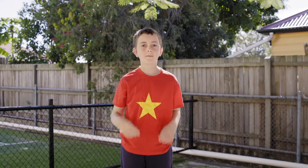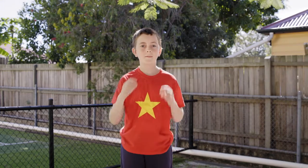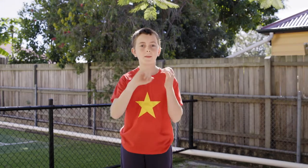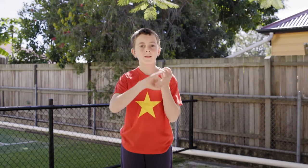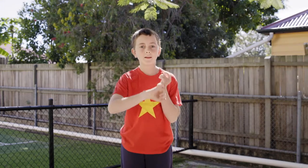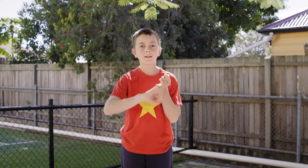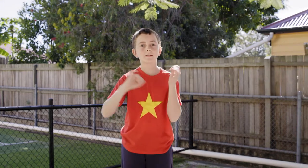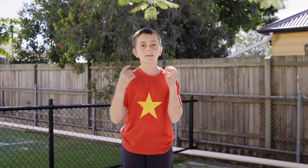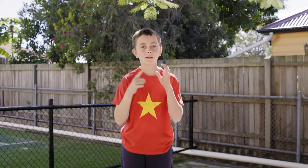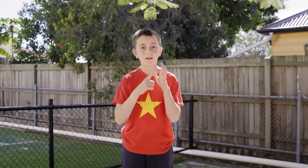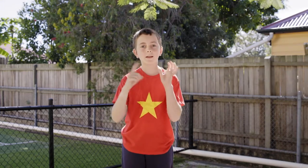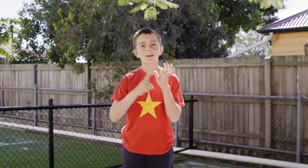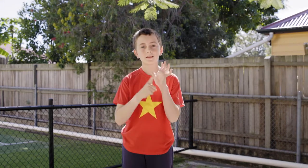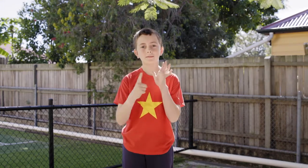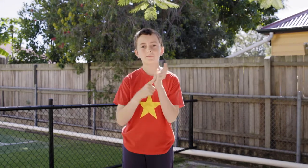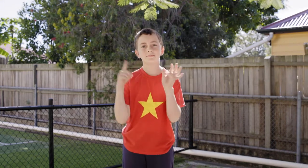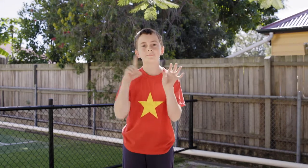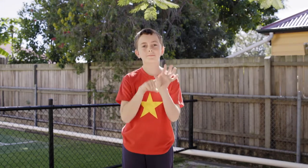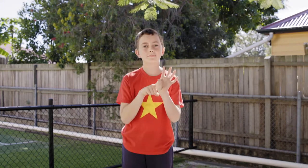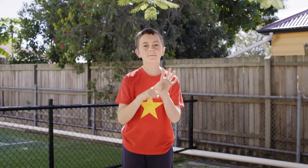S-A-L-L-Y.